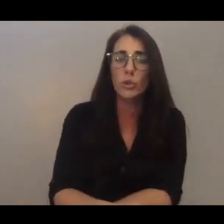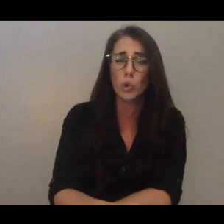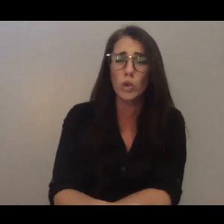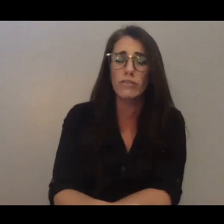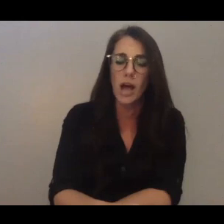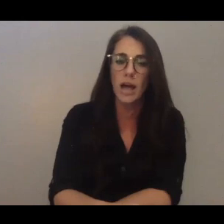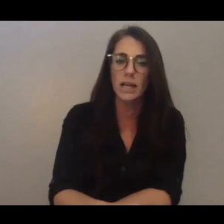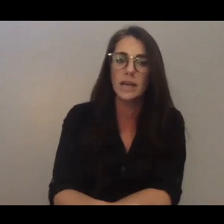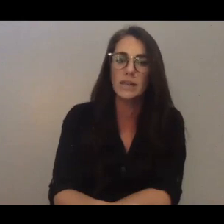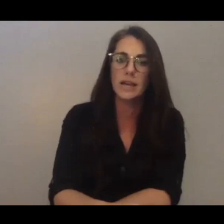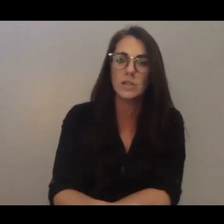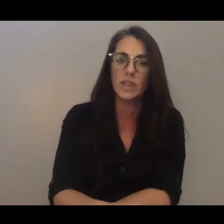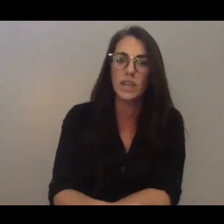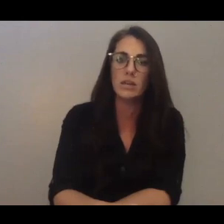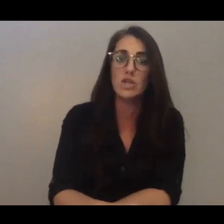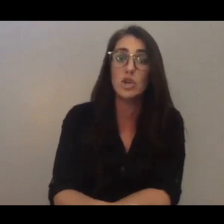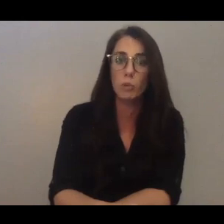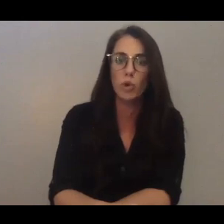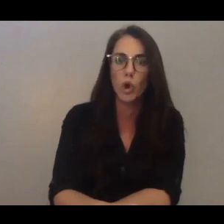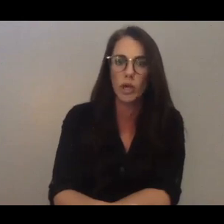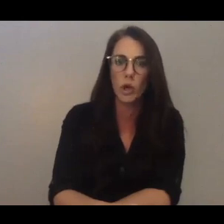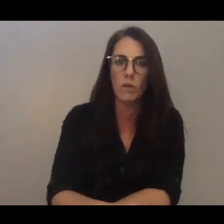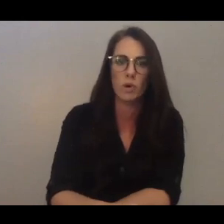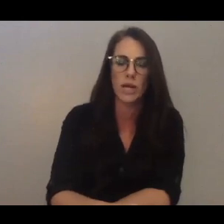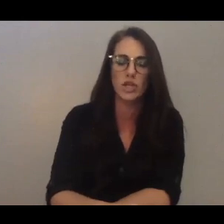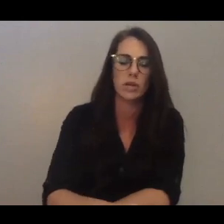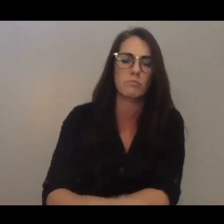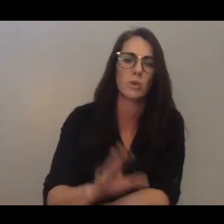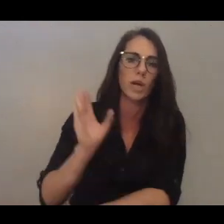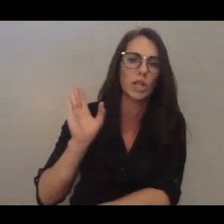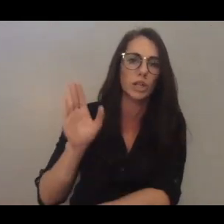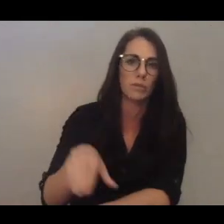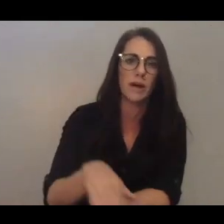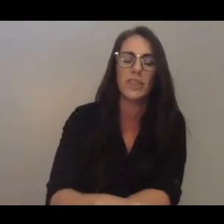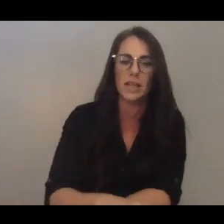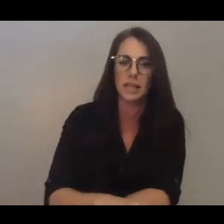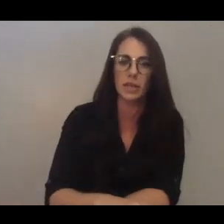rule of 9" and that's within numeral incorporation and we're going to learn about that later